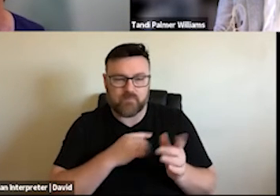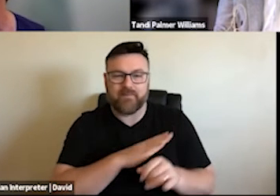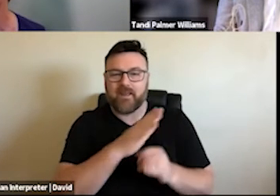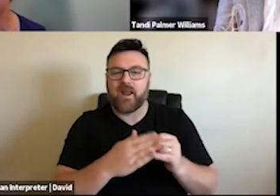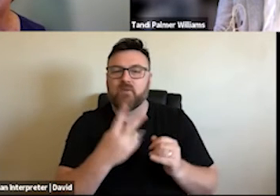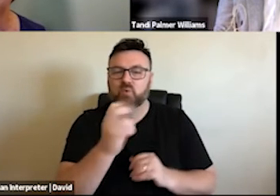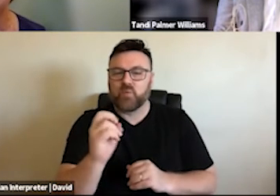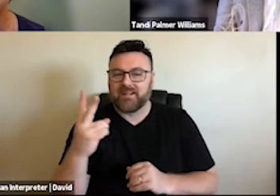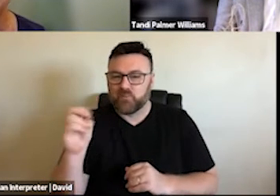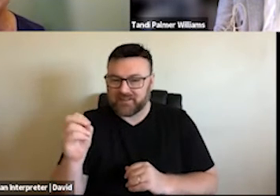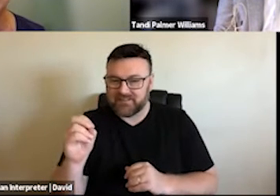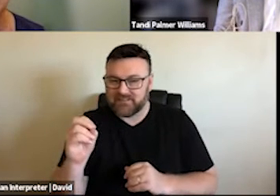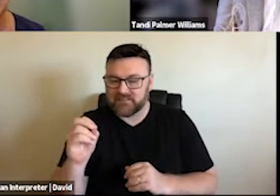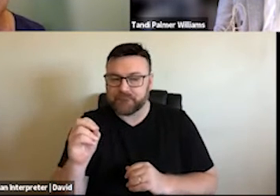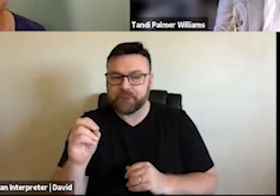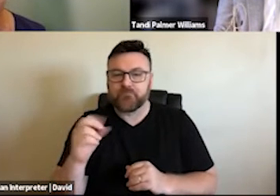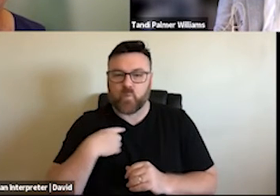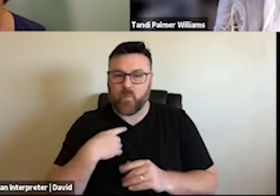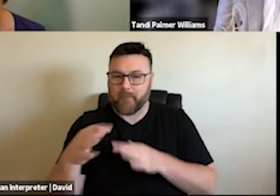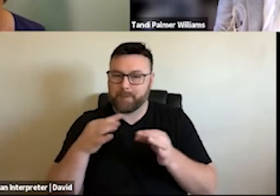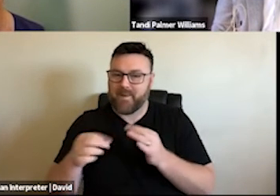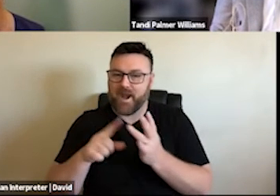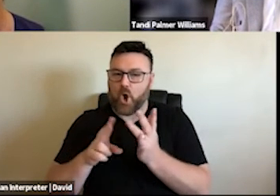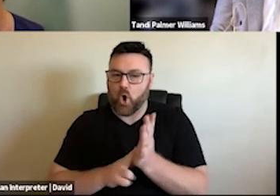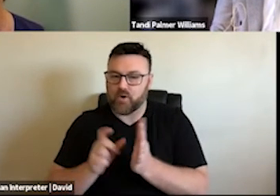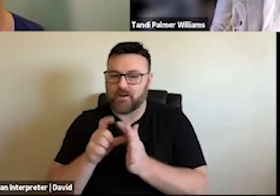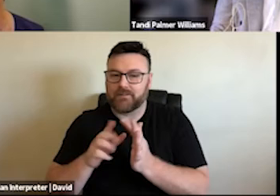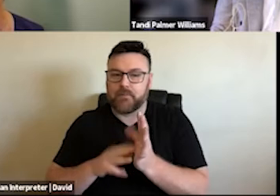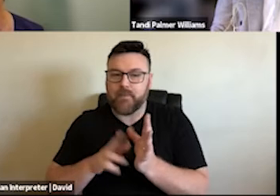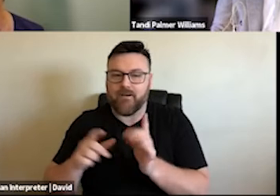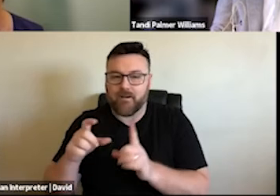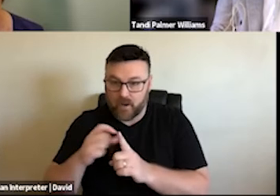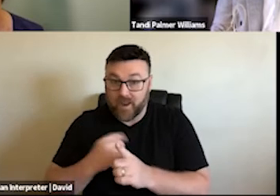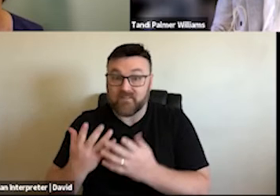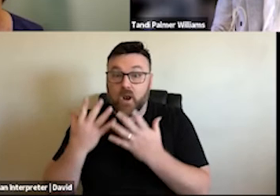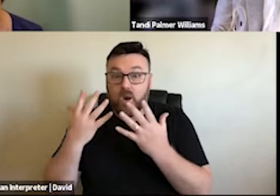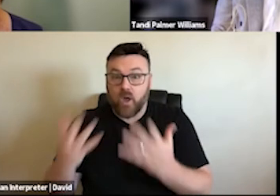starting start to play on-demand, but actually we were getting feedback the people wanted that live.